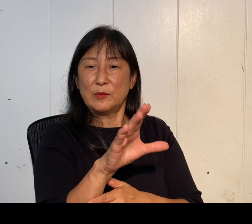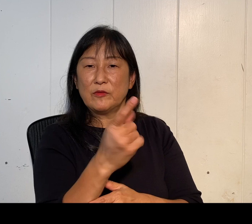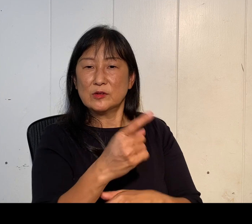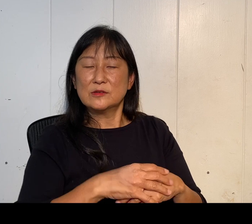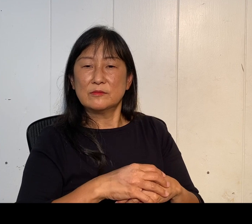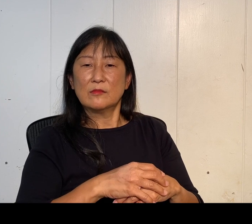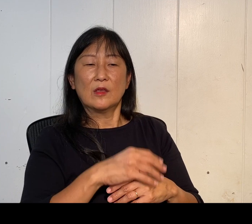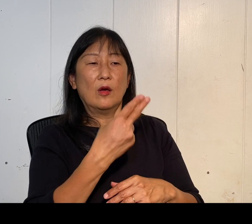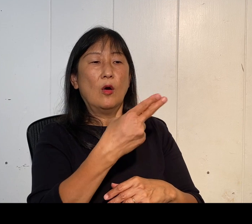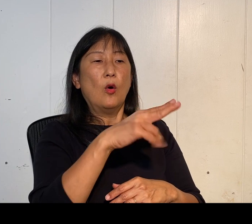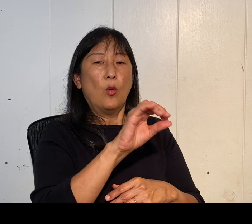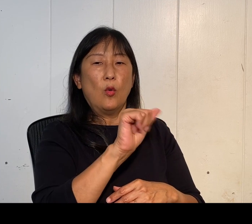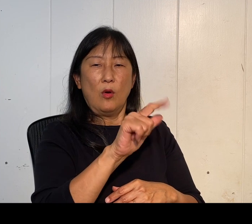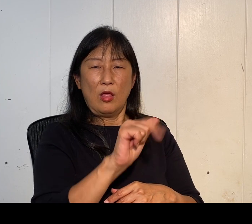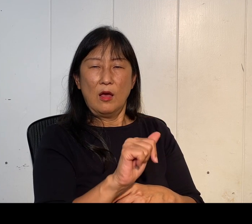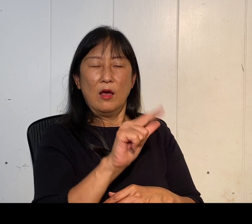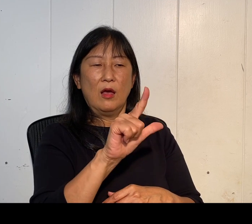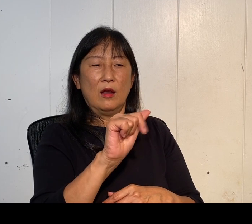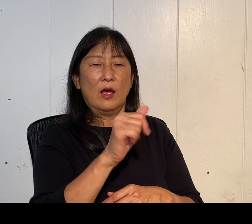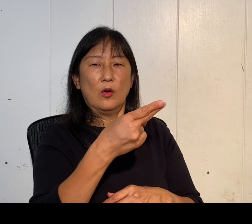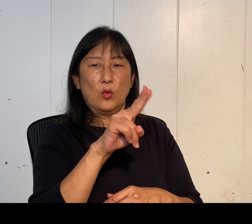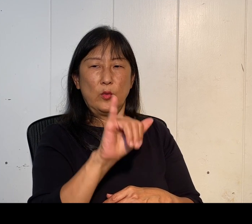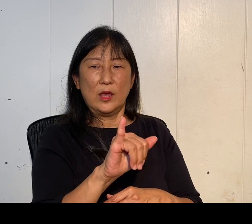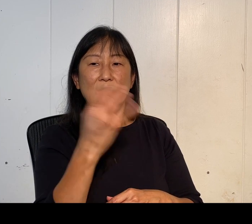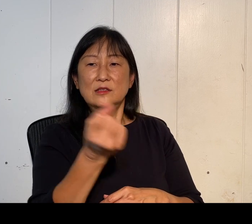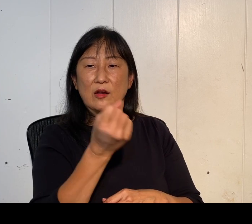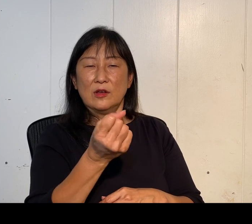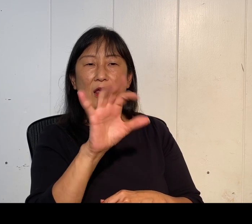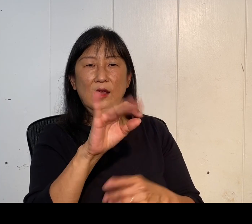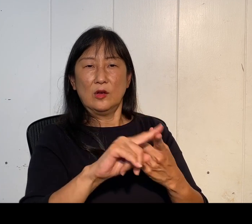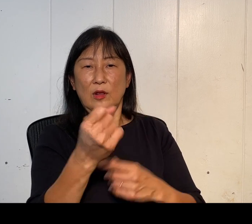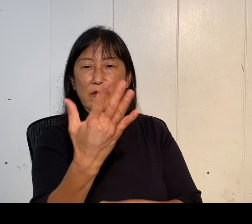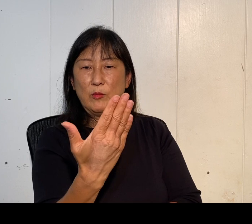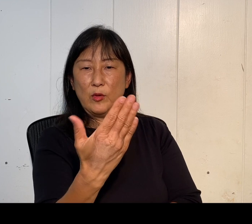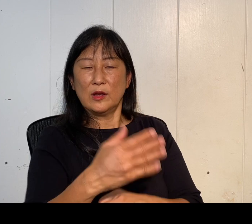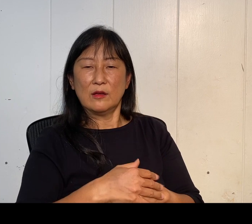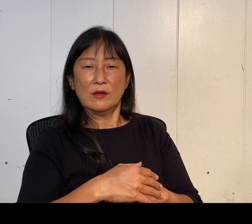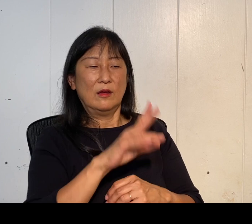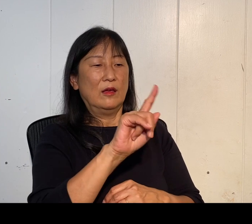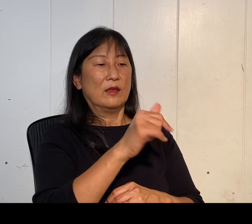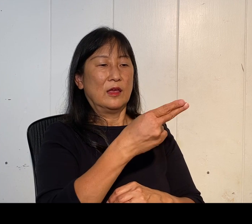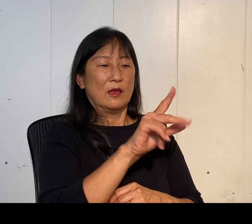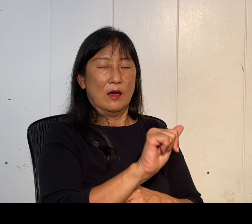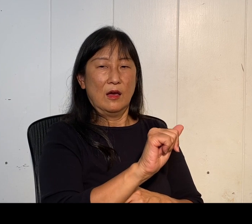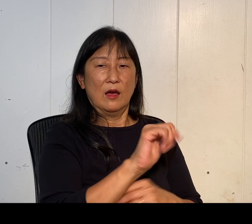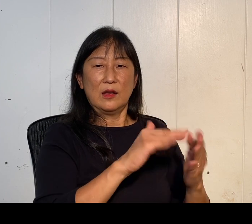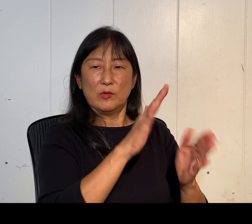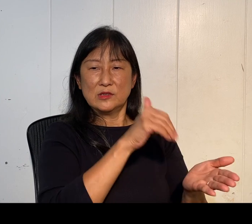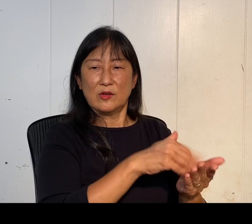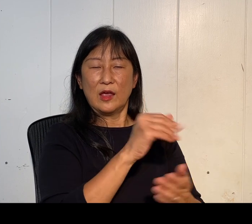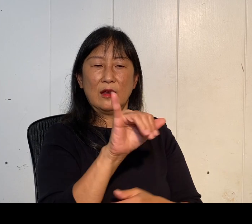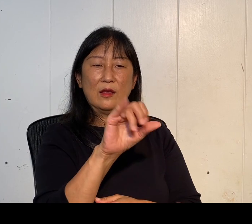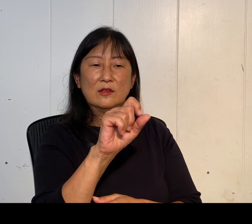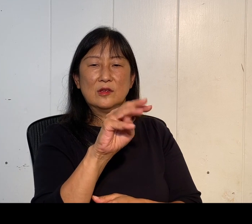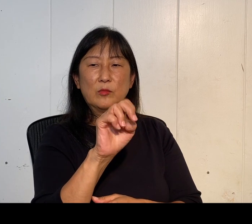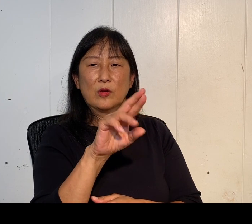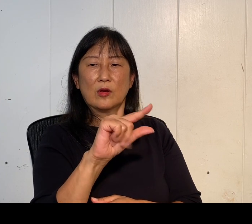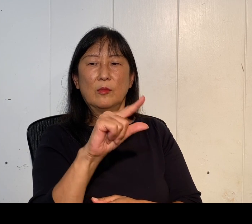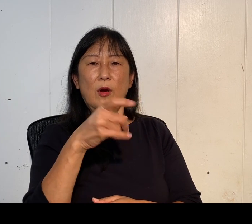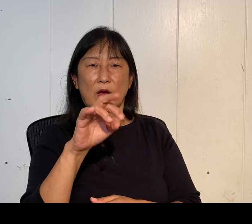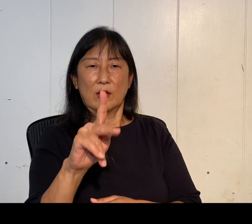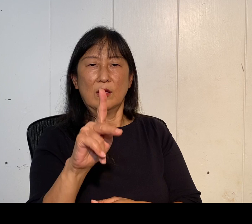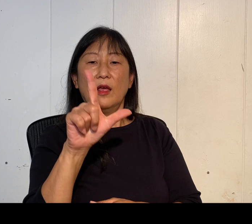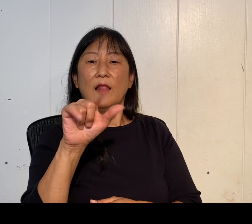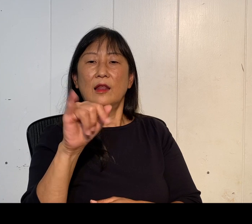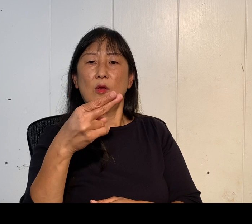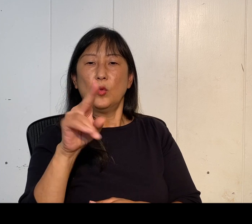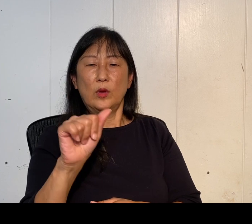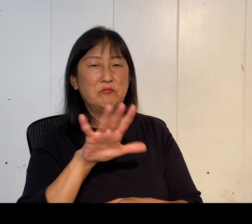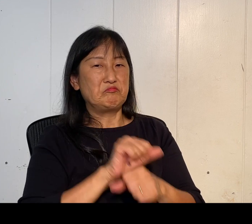The team from Hoola Lahui will hold pop up clinics this Saturday, November 20, from 9 to 11 a.m., at both the Kekaha Neighborhood Center and at Isenberg Park in Lihue. No appointments needed